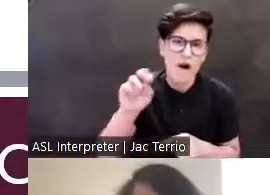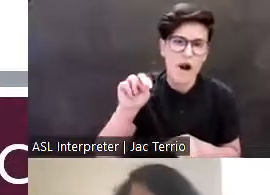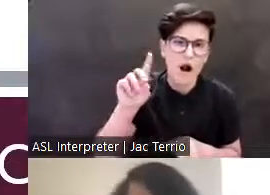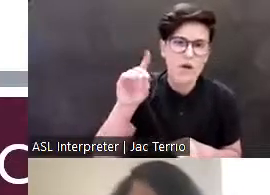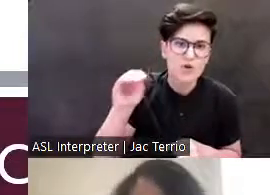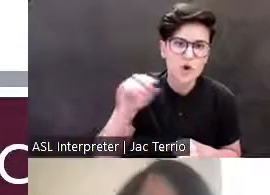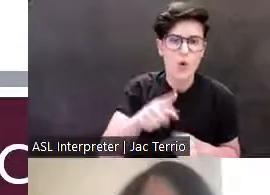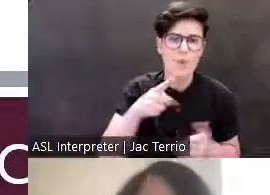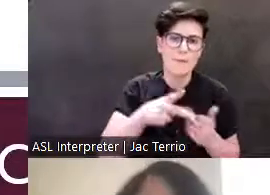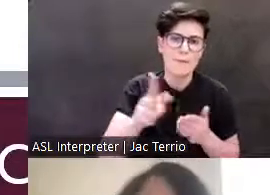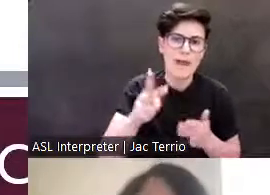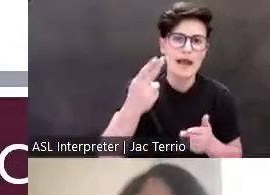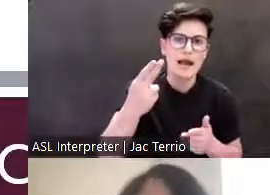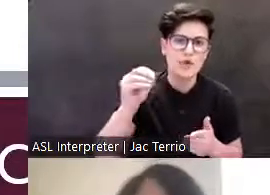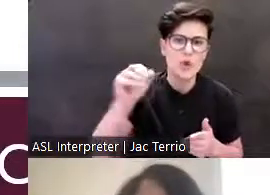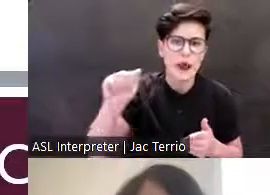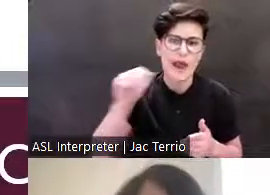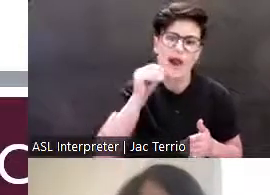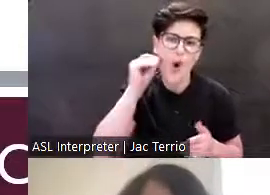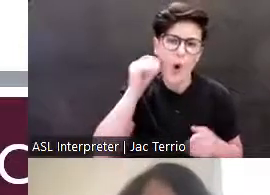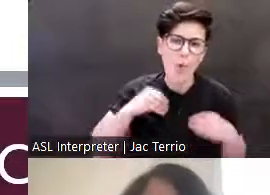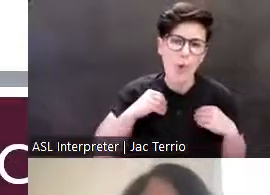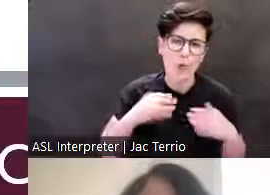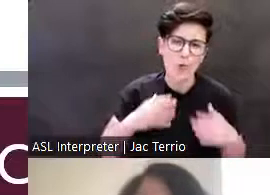Those kinds of things. Those are some examples.